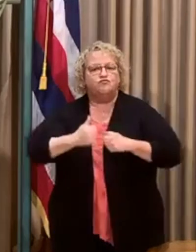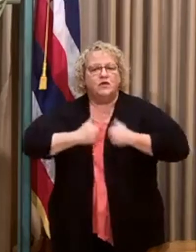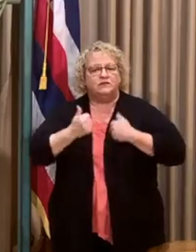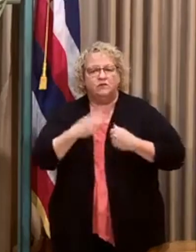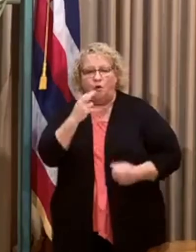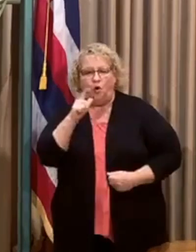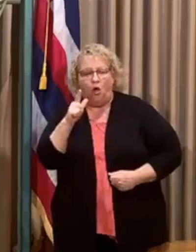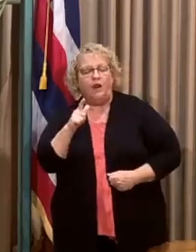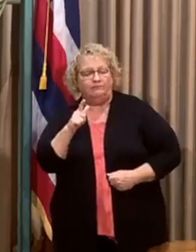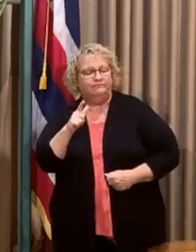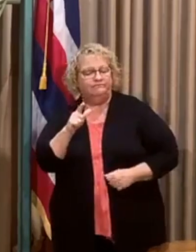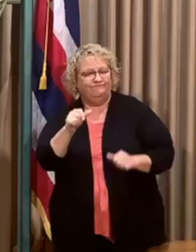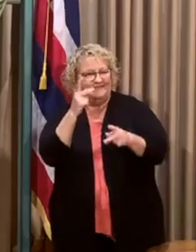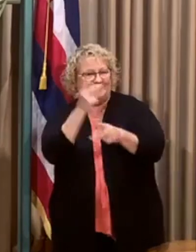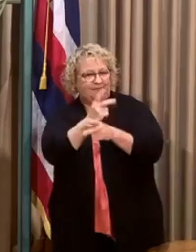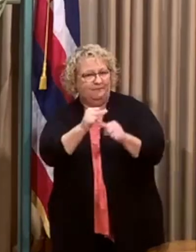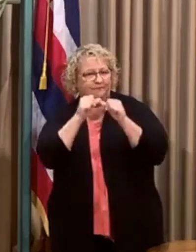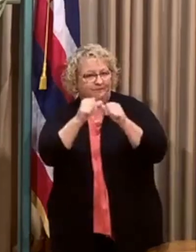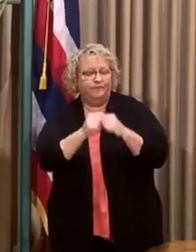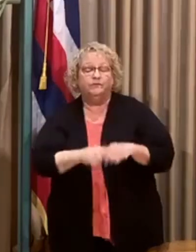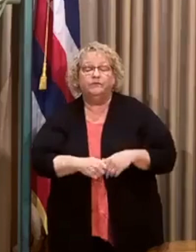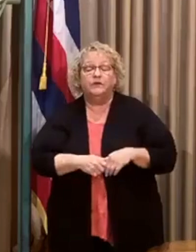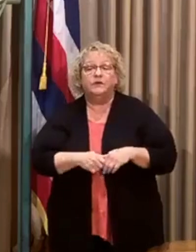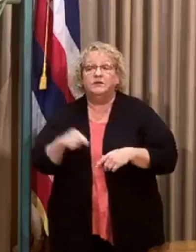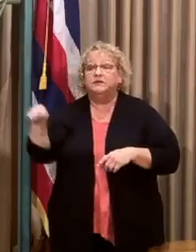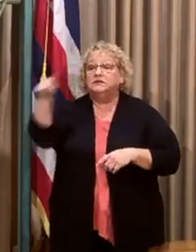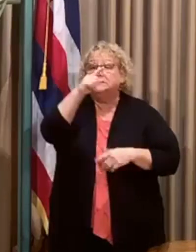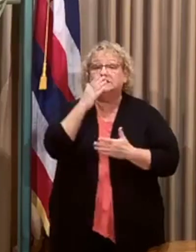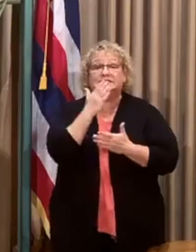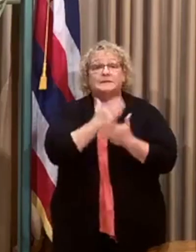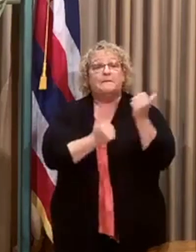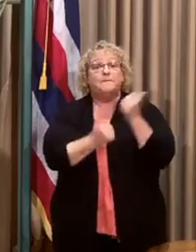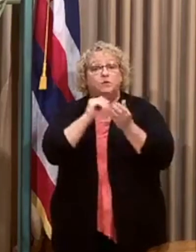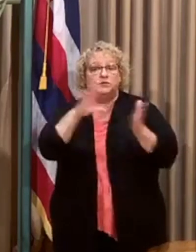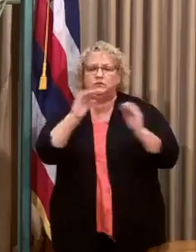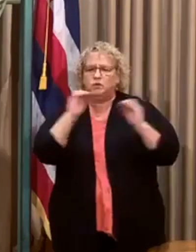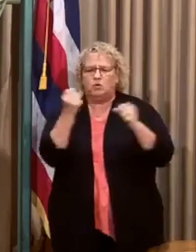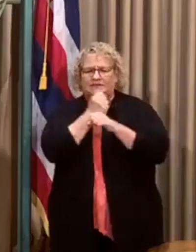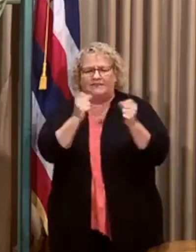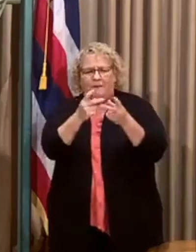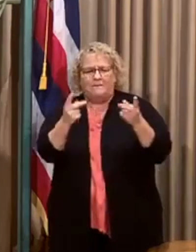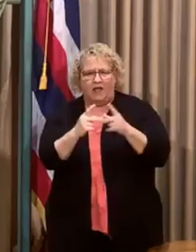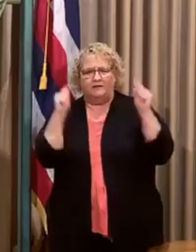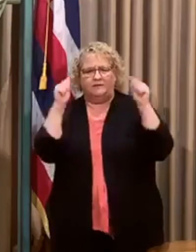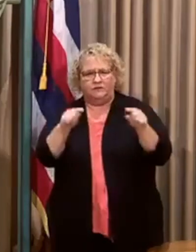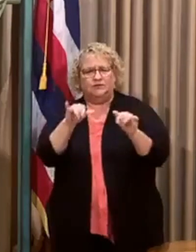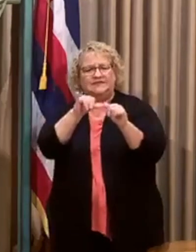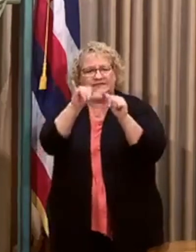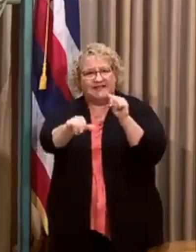We just have many students who have no safe place to go other than to stay with us.